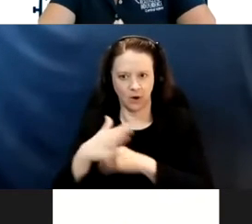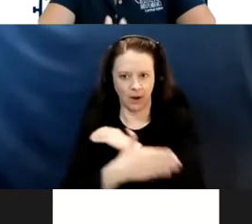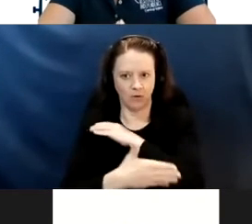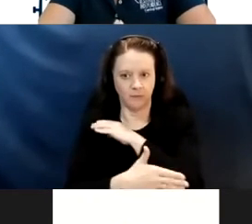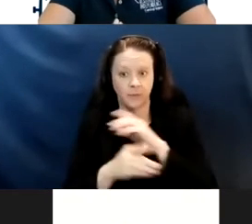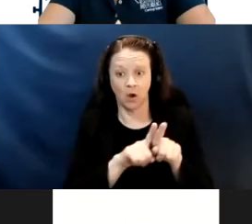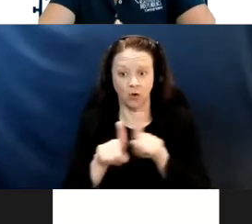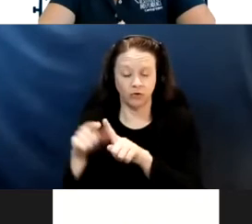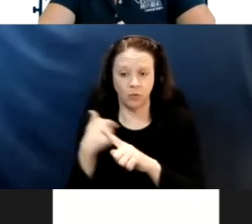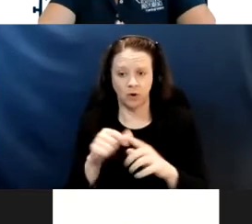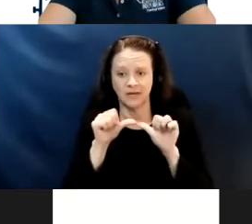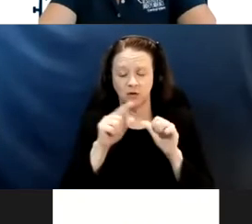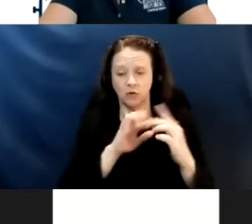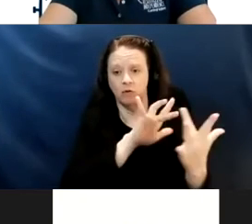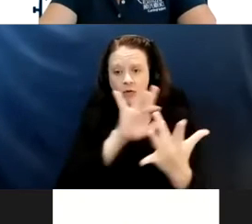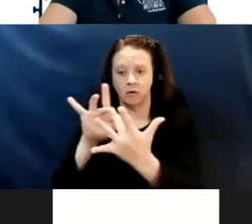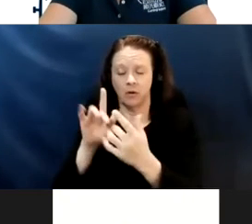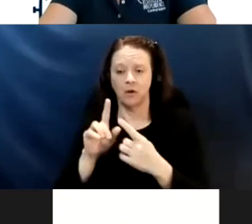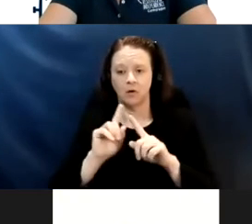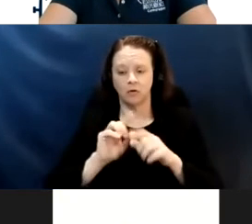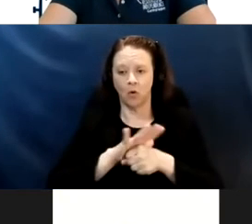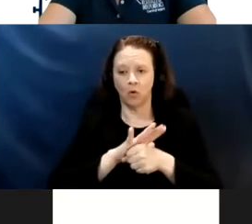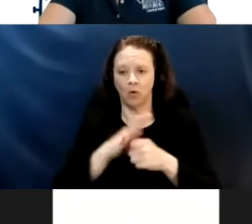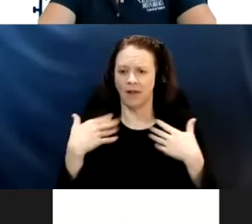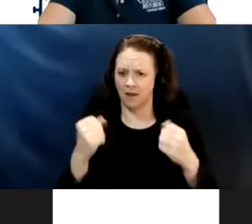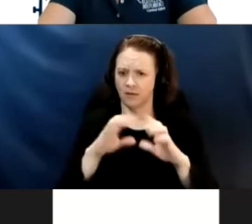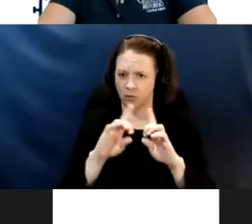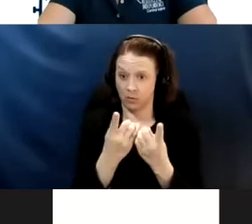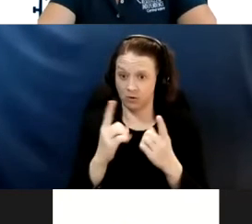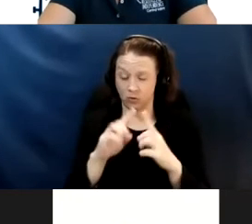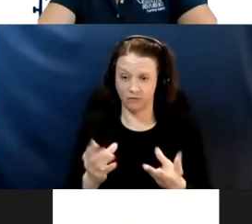to local health departments to develop partnerships so that we can provide technical assistance